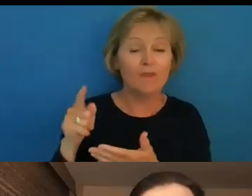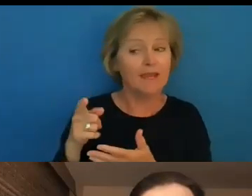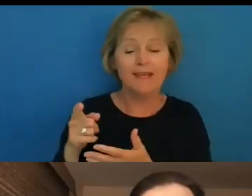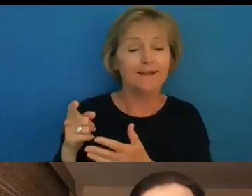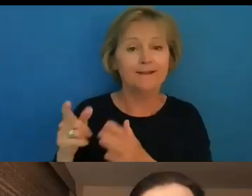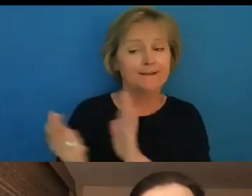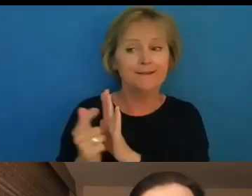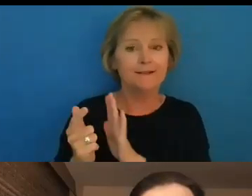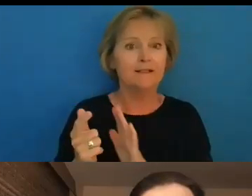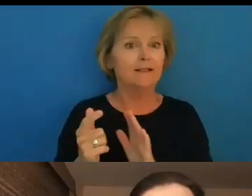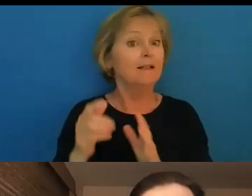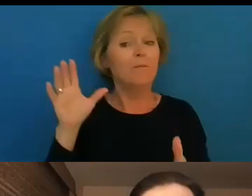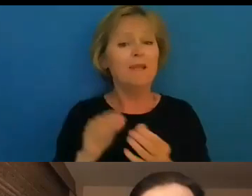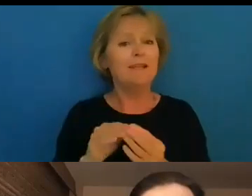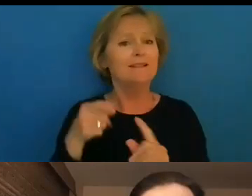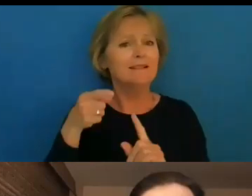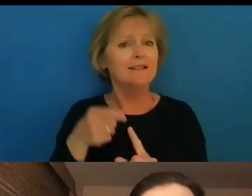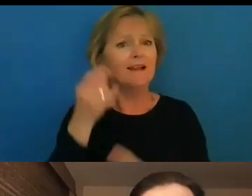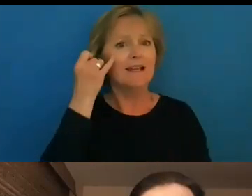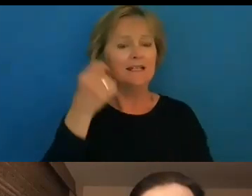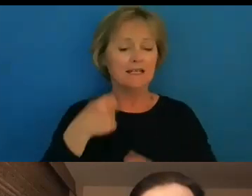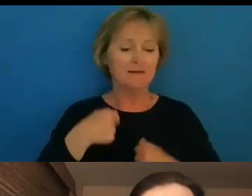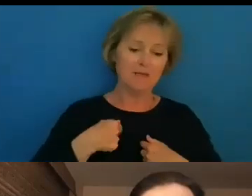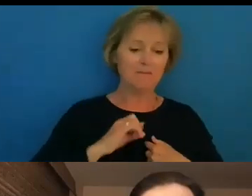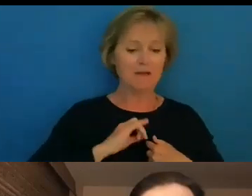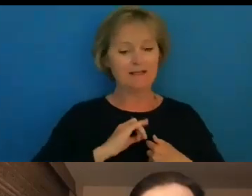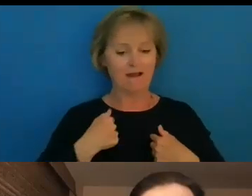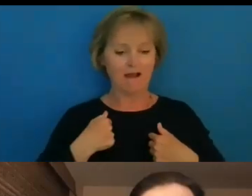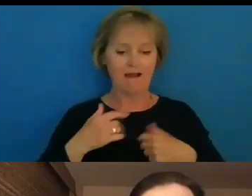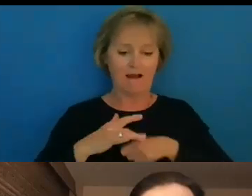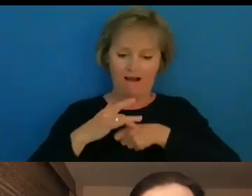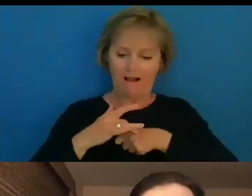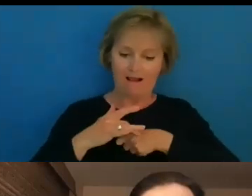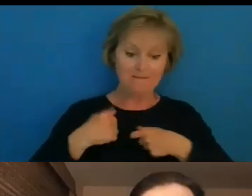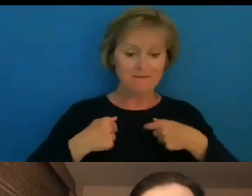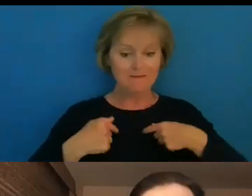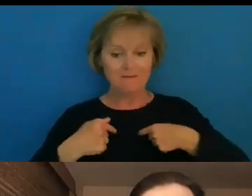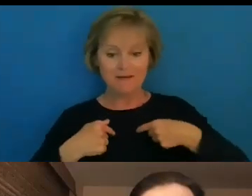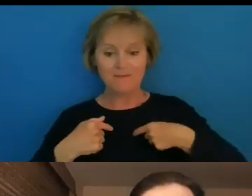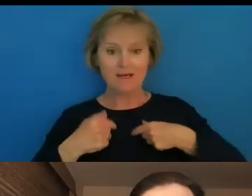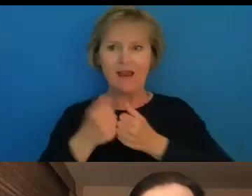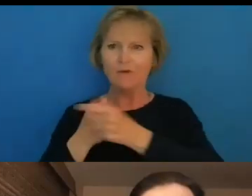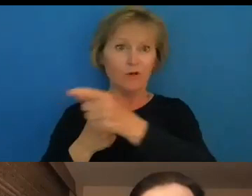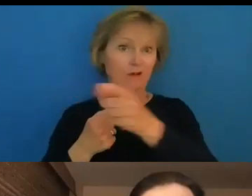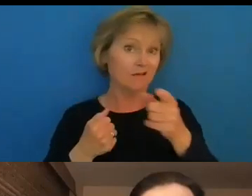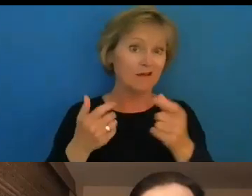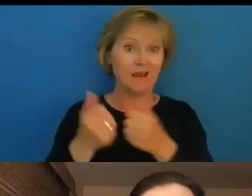But its basically the whole "me, myself, and I" thing, you know, me, me, me, every man for themselves,